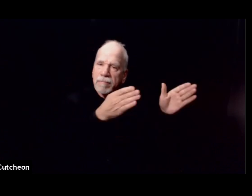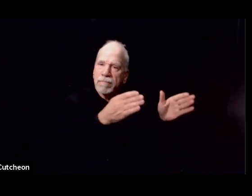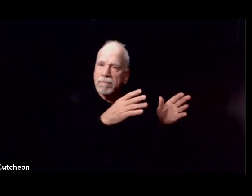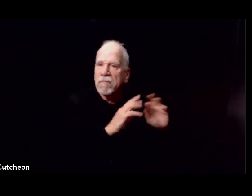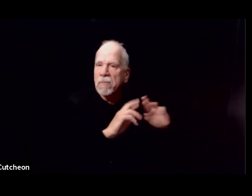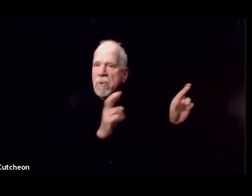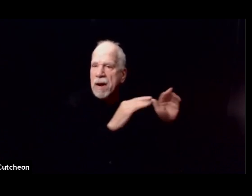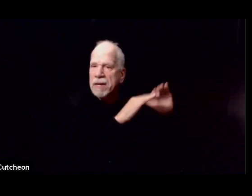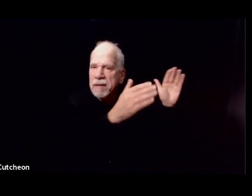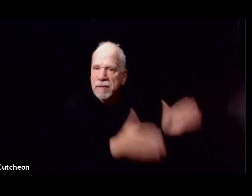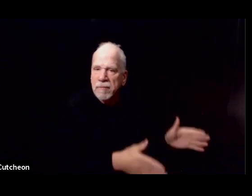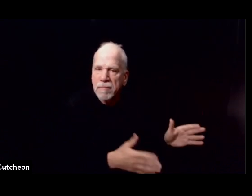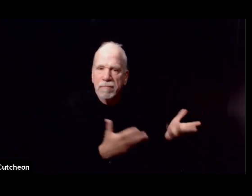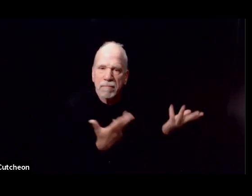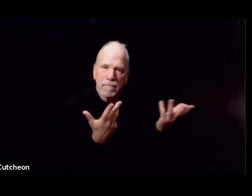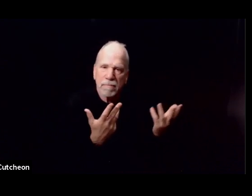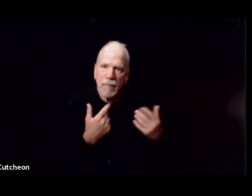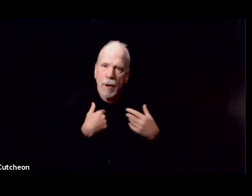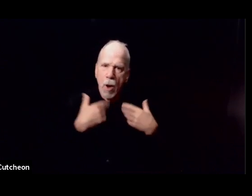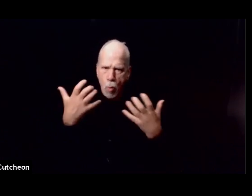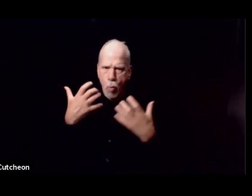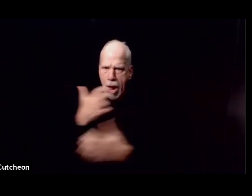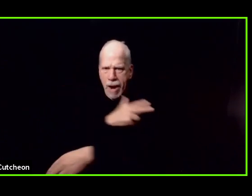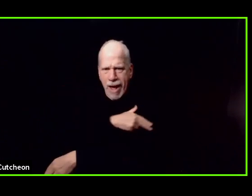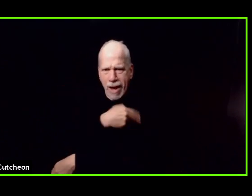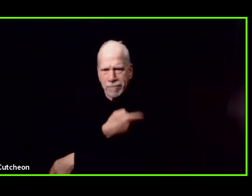areas that are not which we have already needed to do several times to move patients from